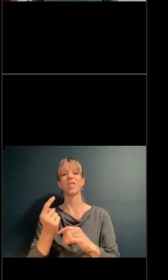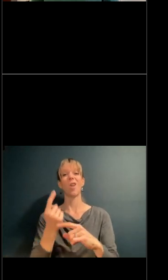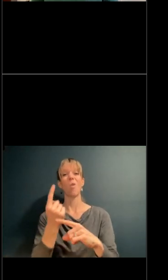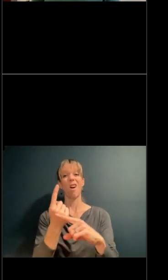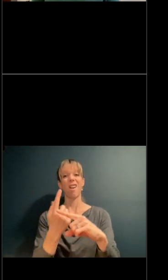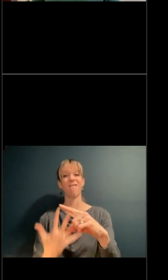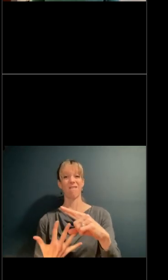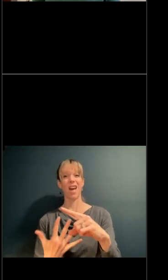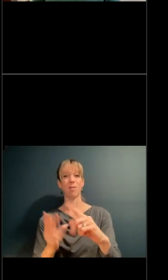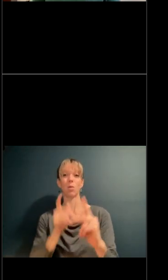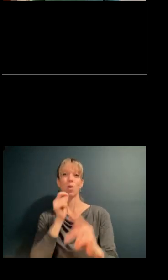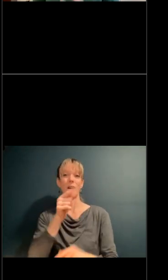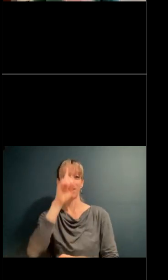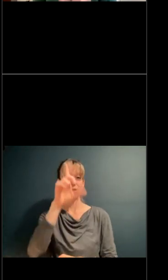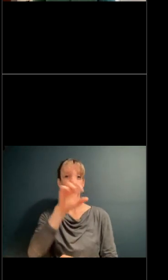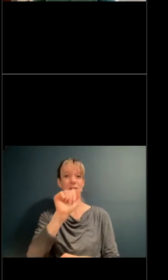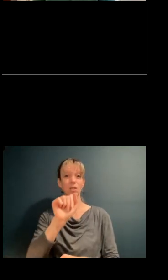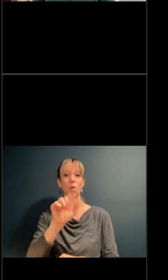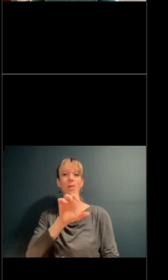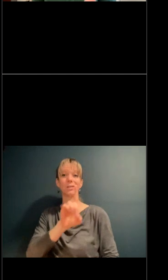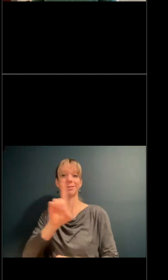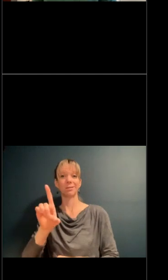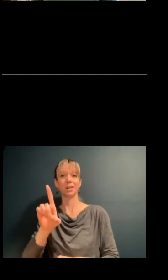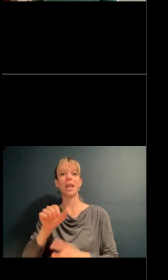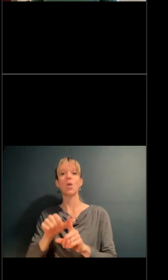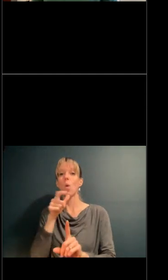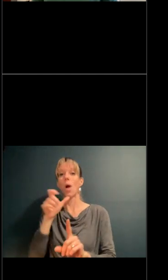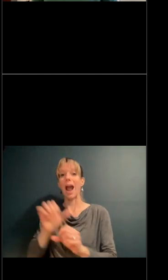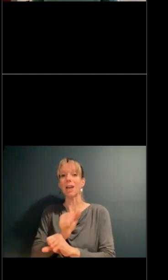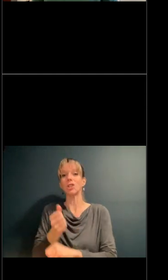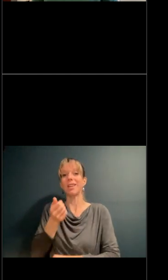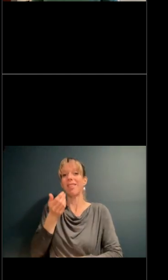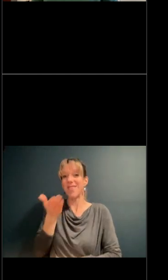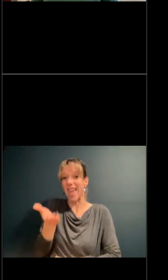intellectual and developmental disabilities who are present in those workplaces.